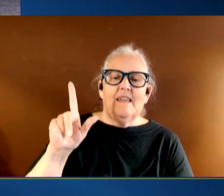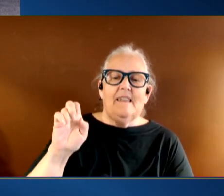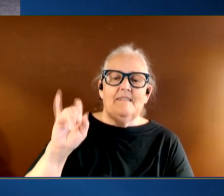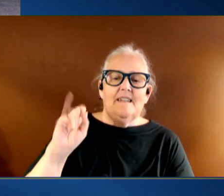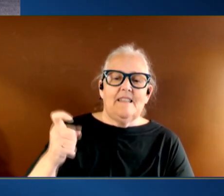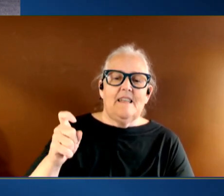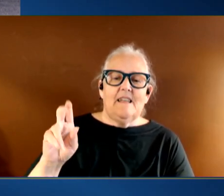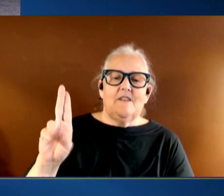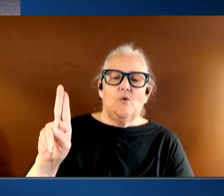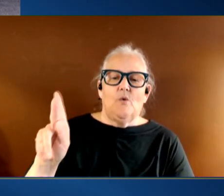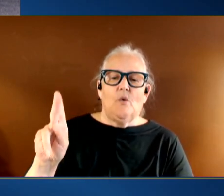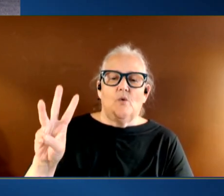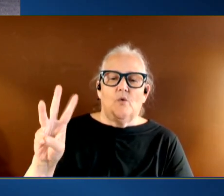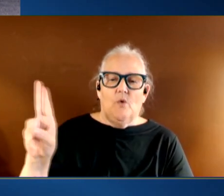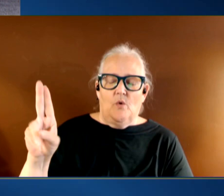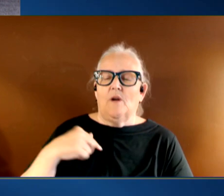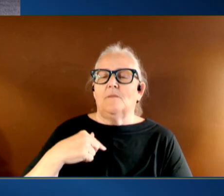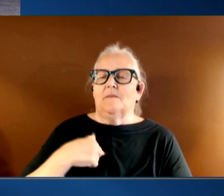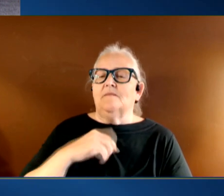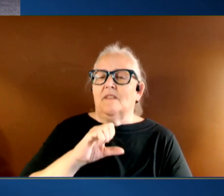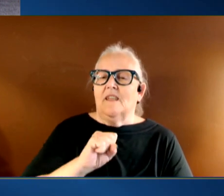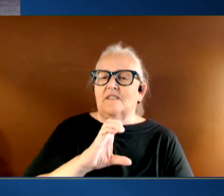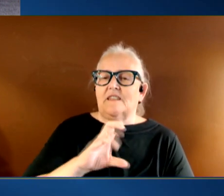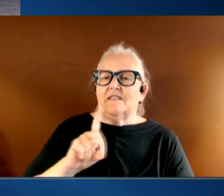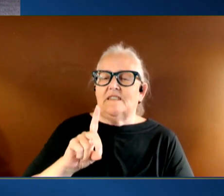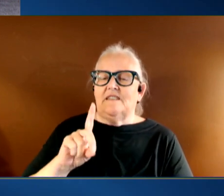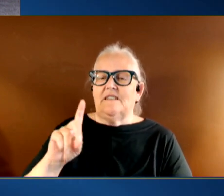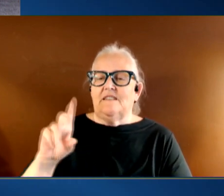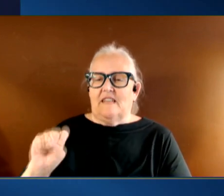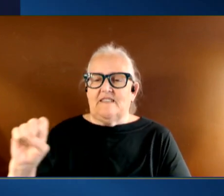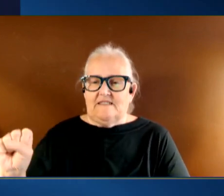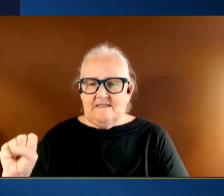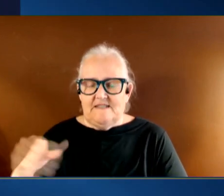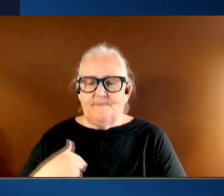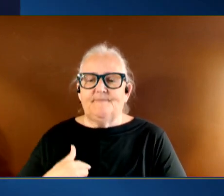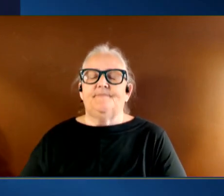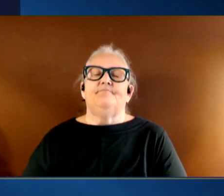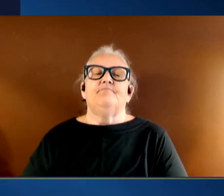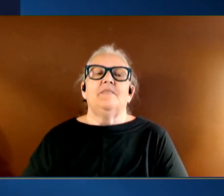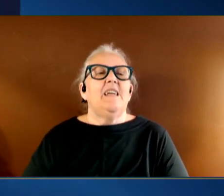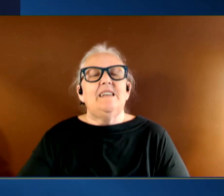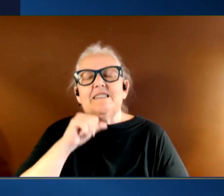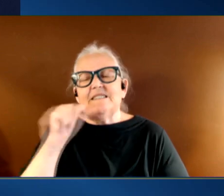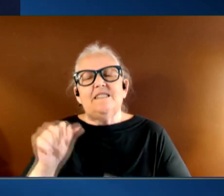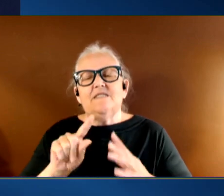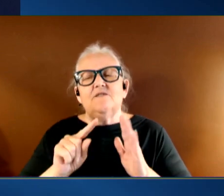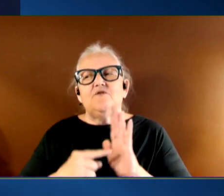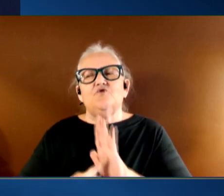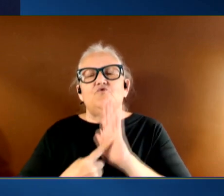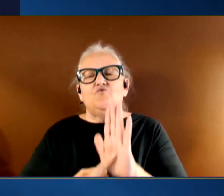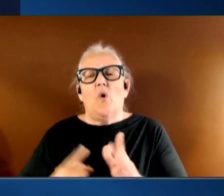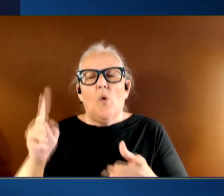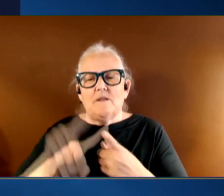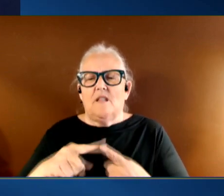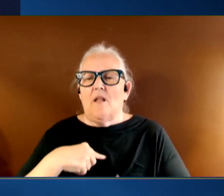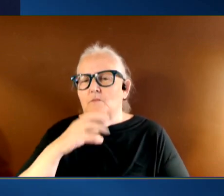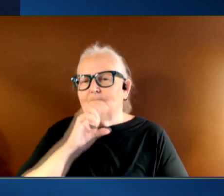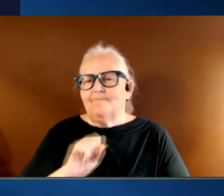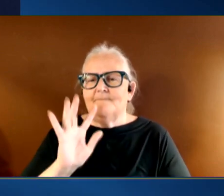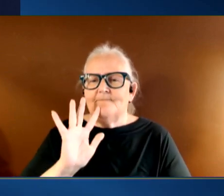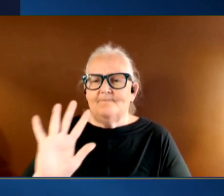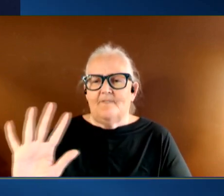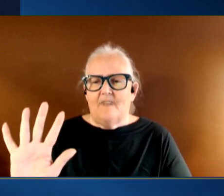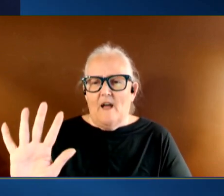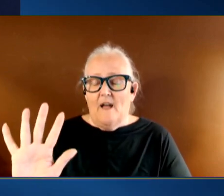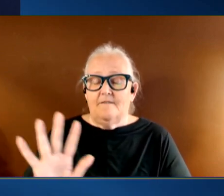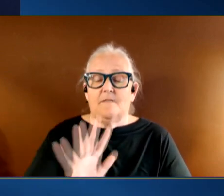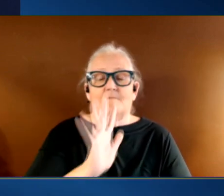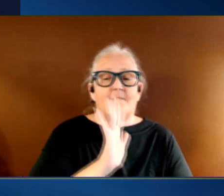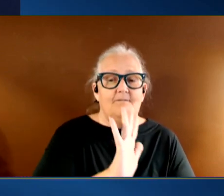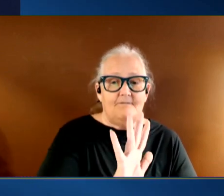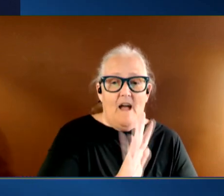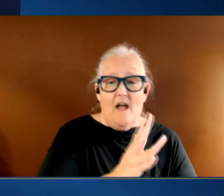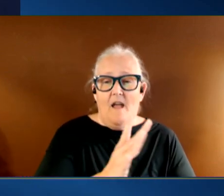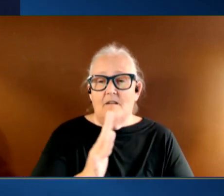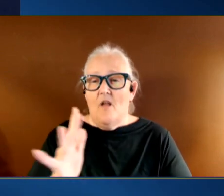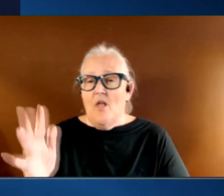HbSS. It didn't start to manifest until about the age of five. But between the ages of five and 13,